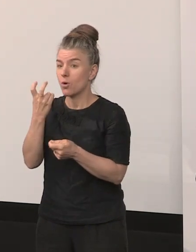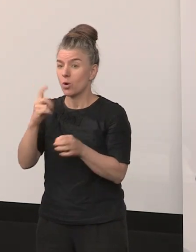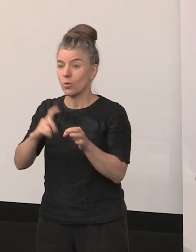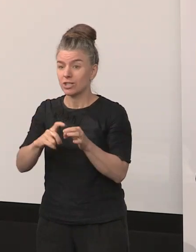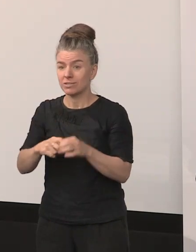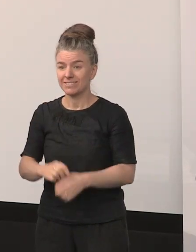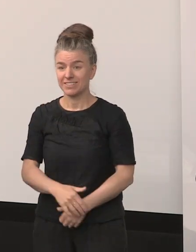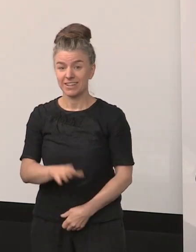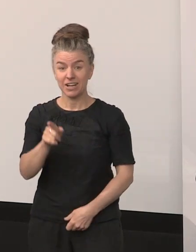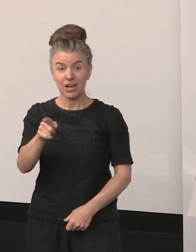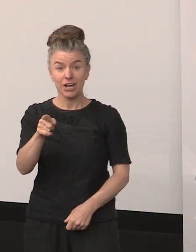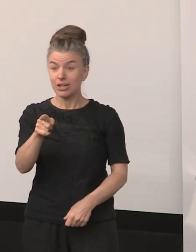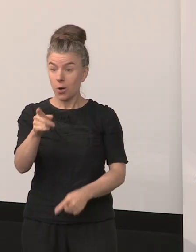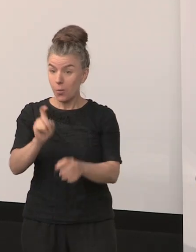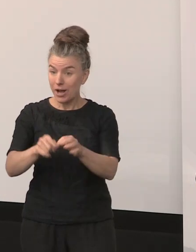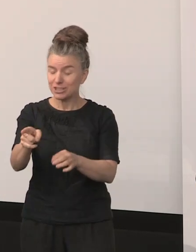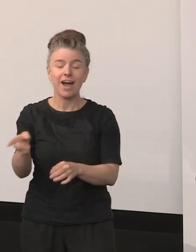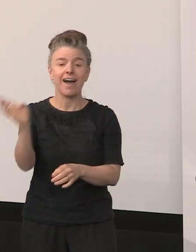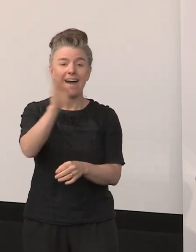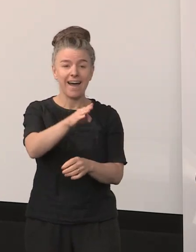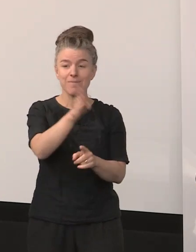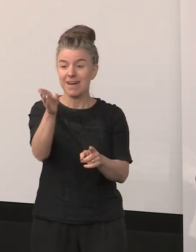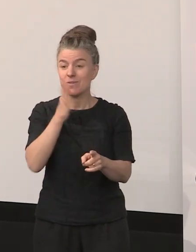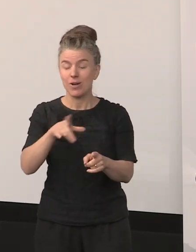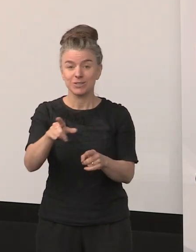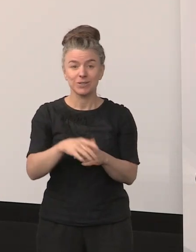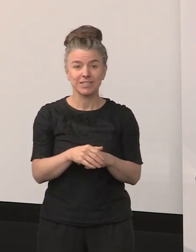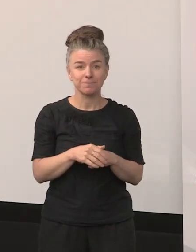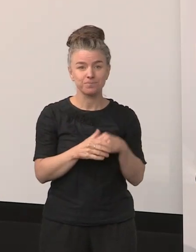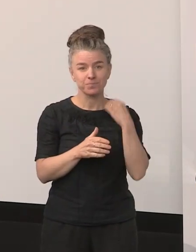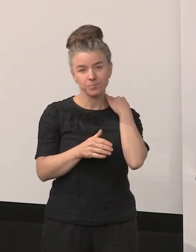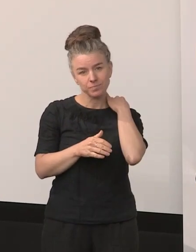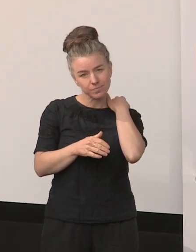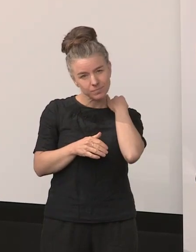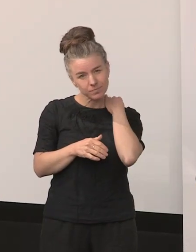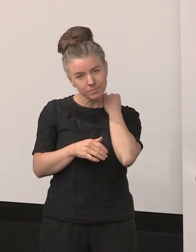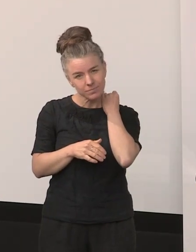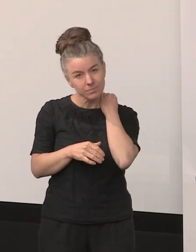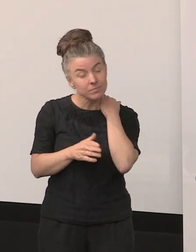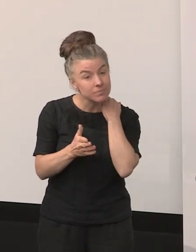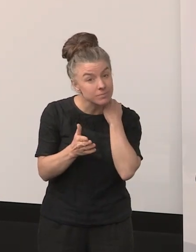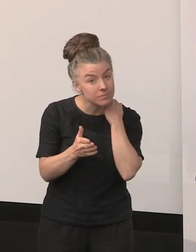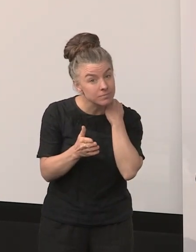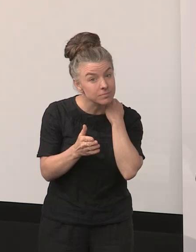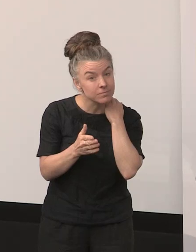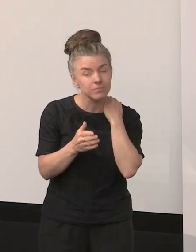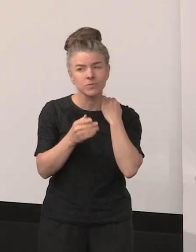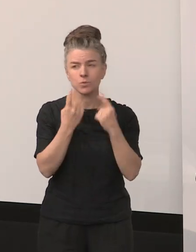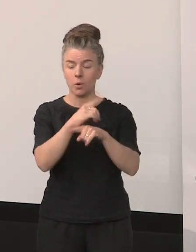information so we can manage any potential risk. Sorry, a couple more questions, please? It's alright. We'll go to